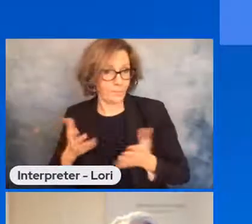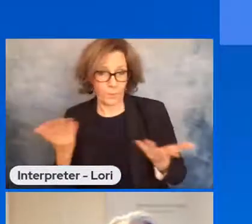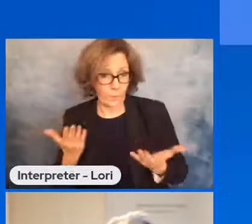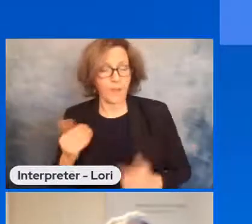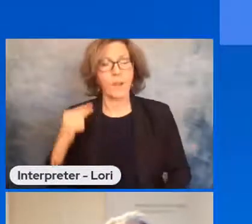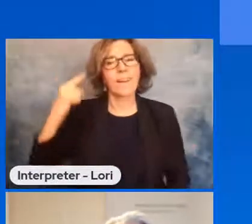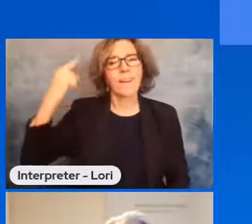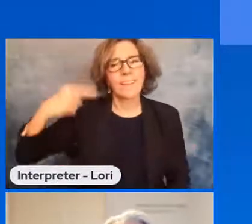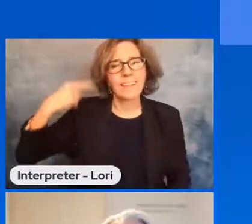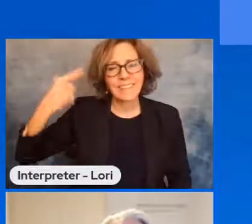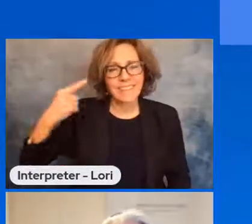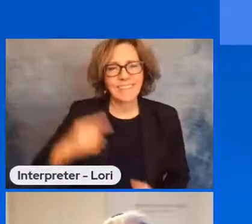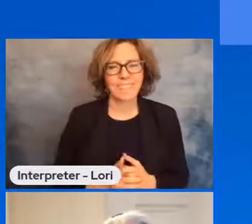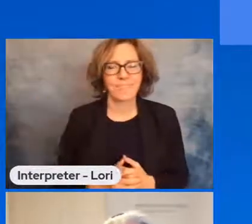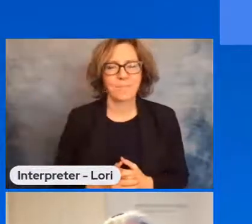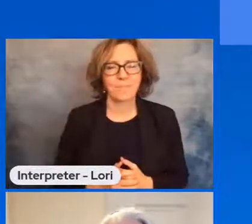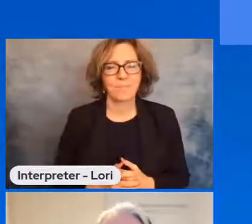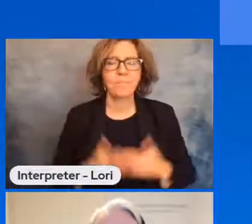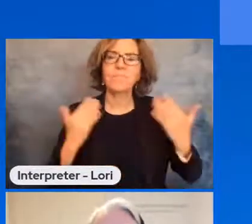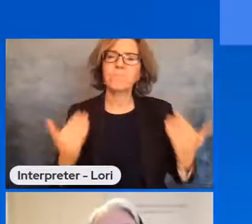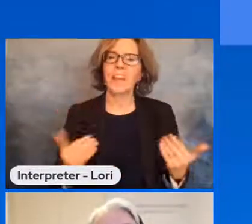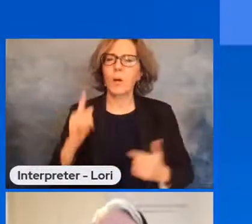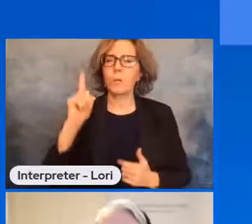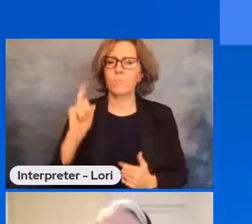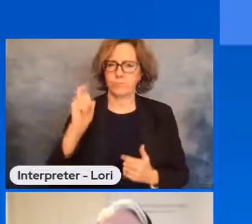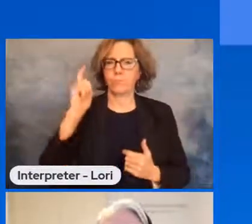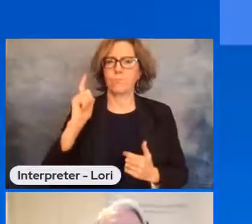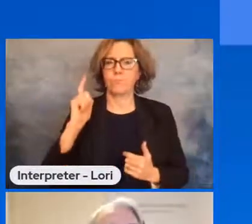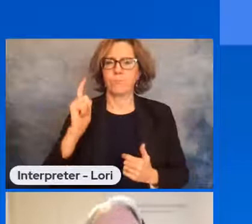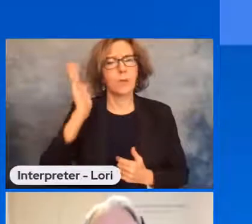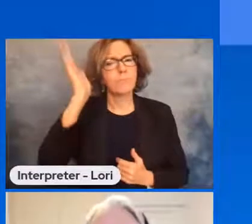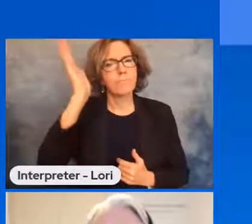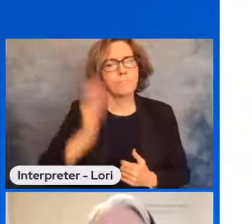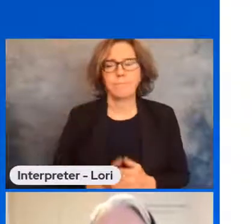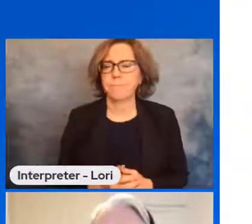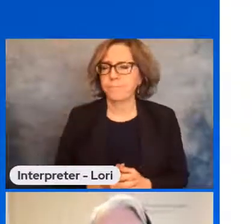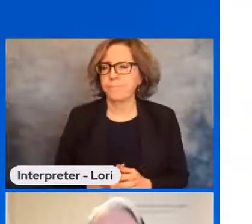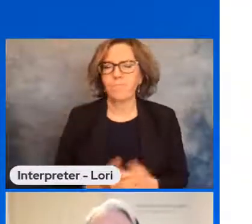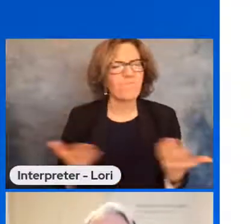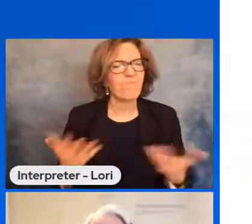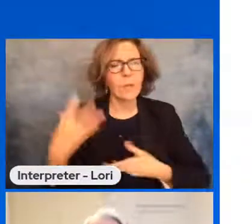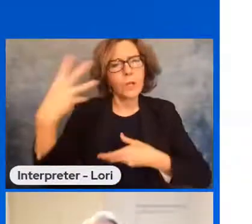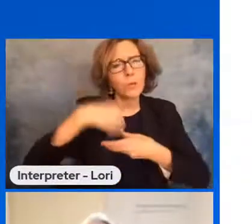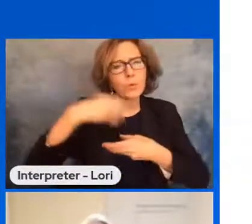So why is inclusion important? Why would we do this?